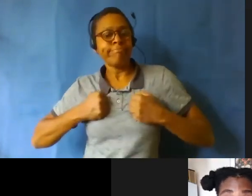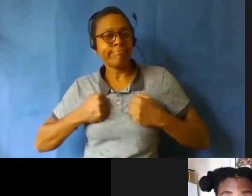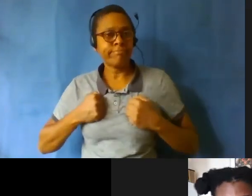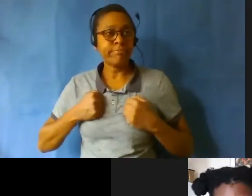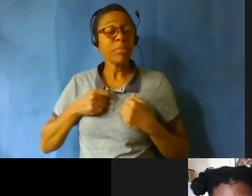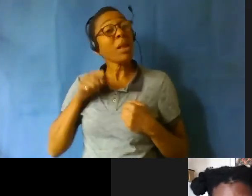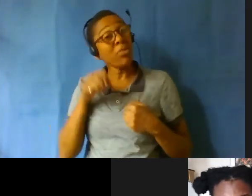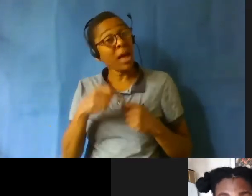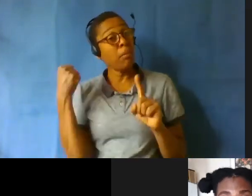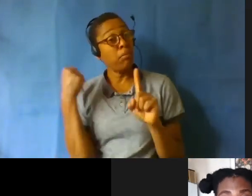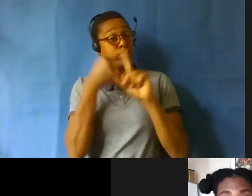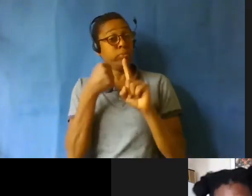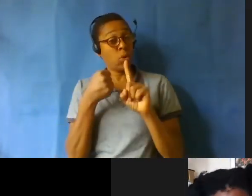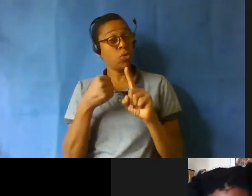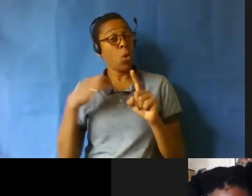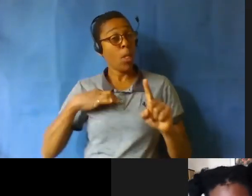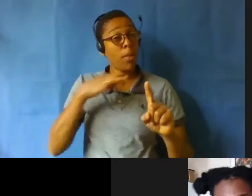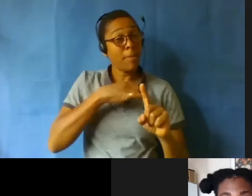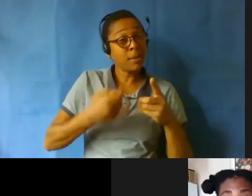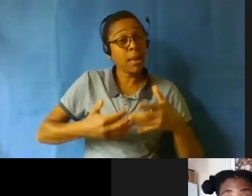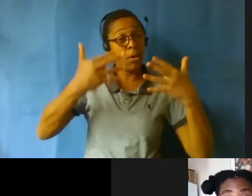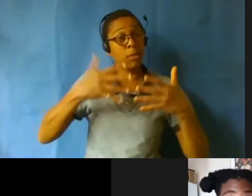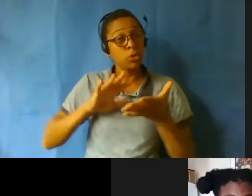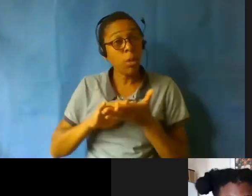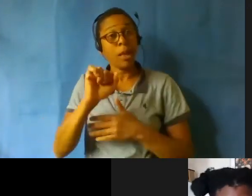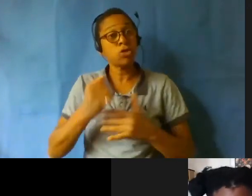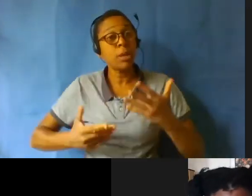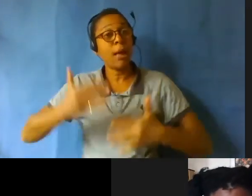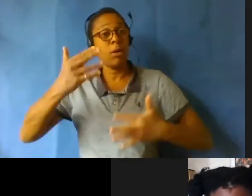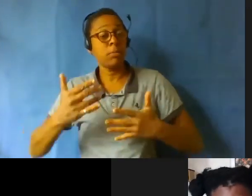social outcomes your cultural outcomes sometimes your religious engagement and